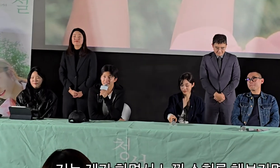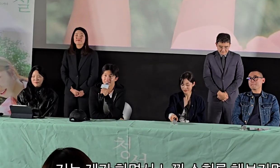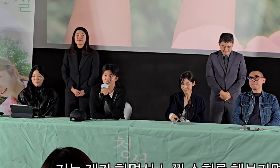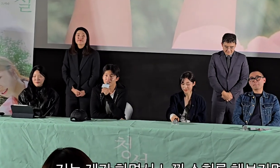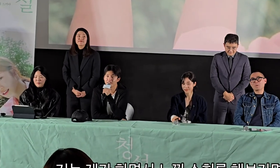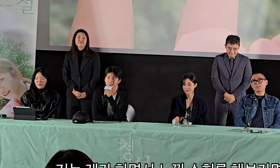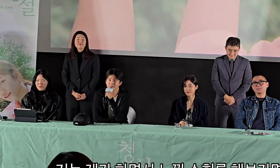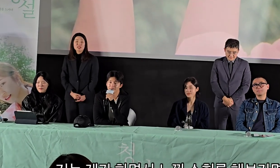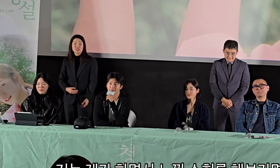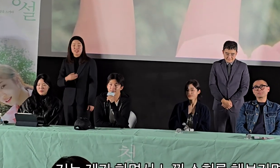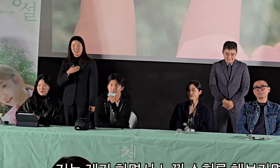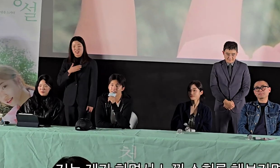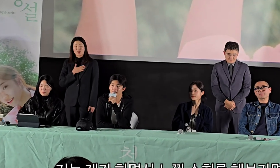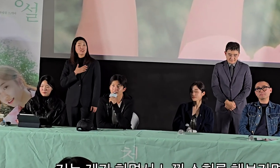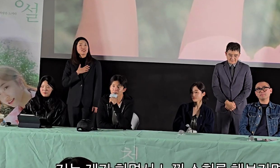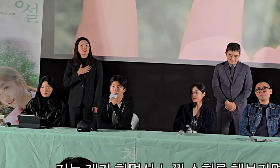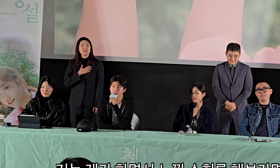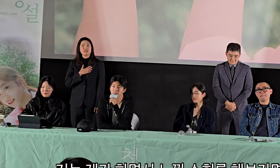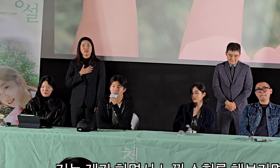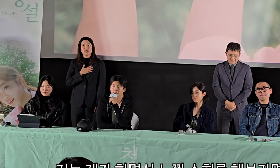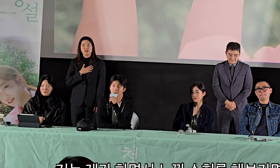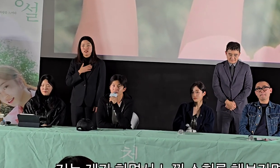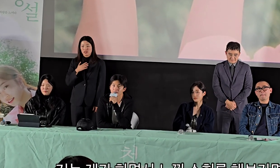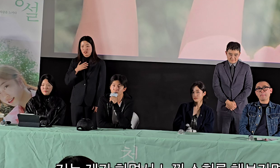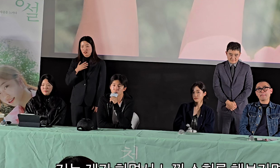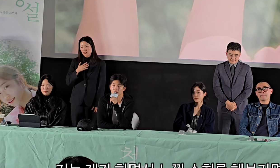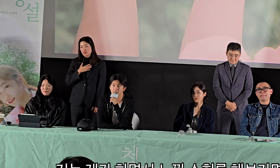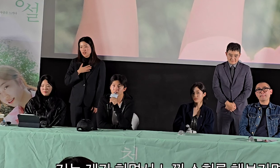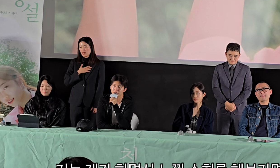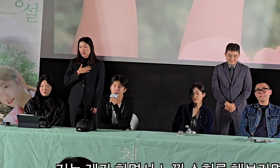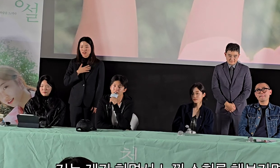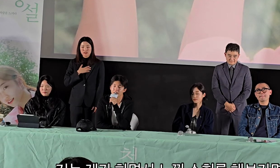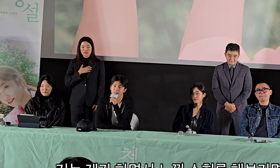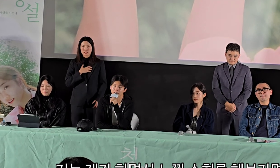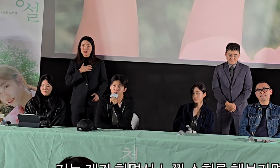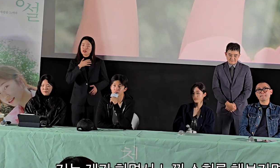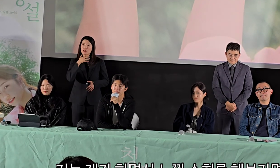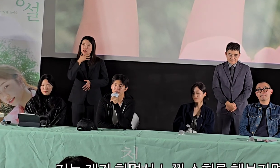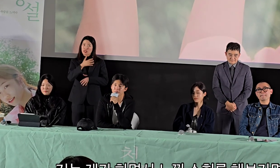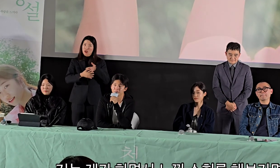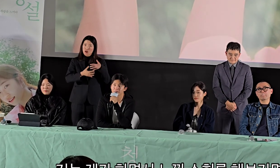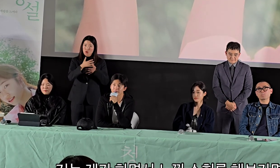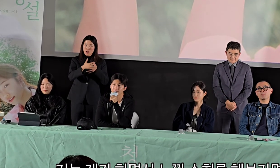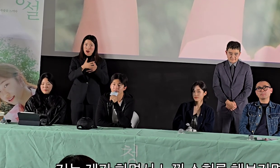Here's what I felt while doing it.